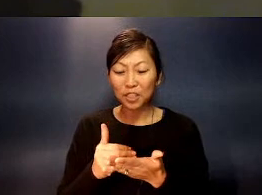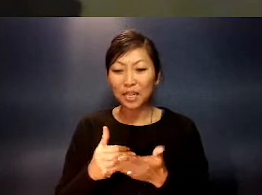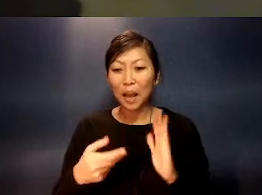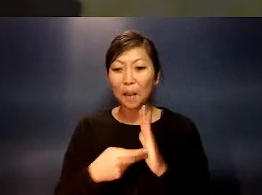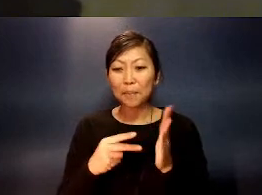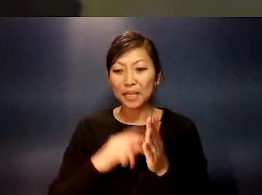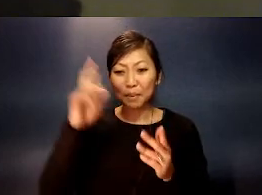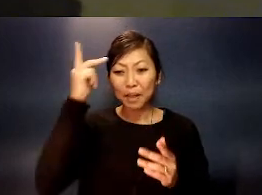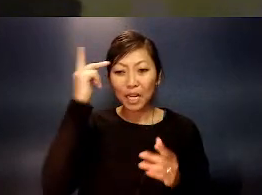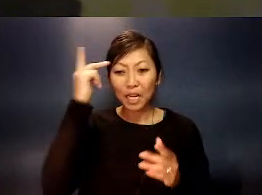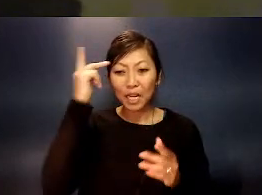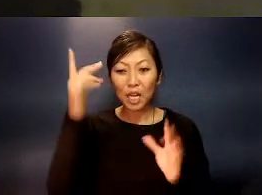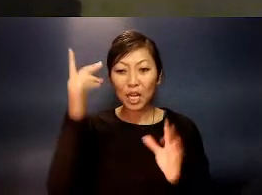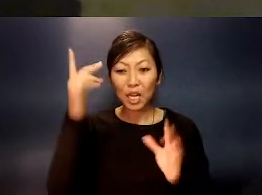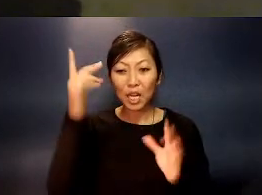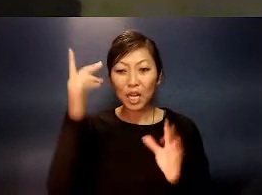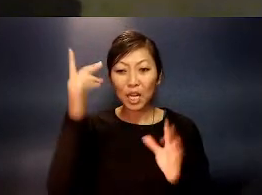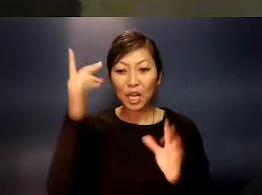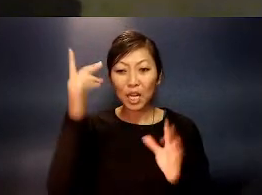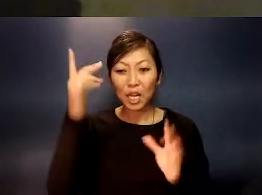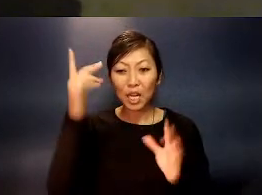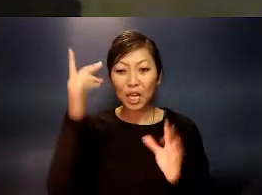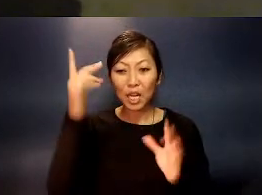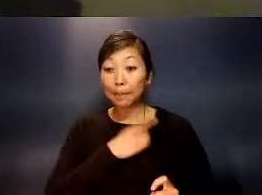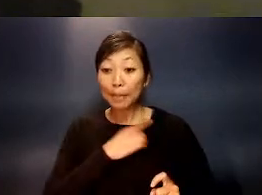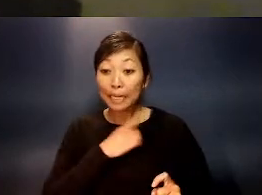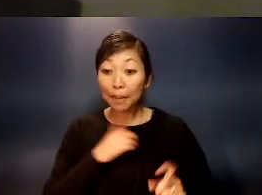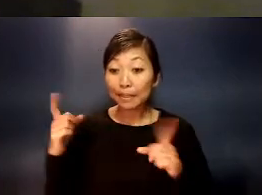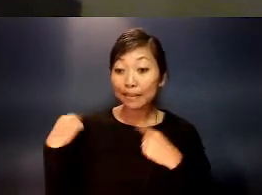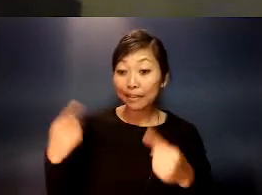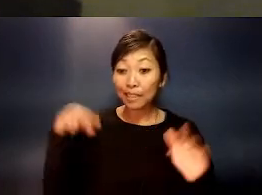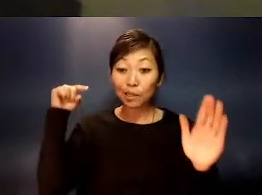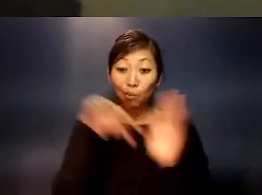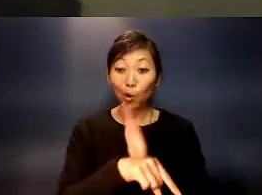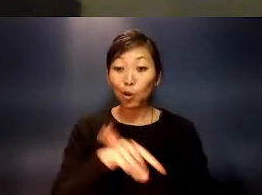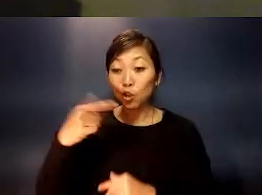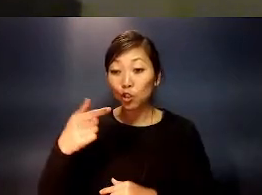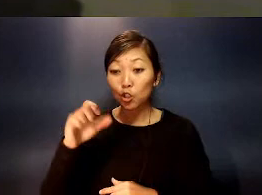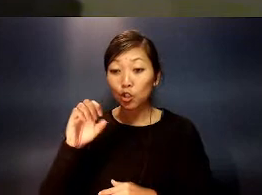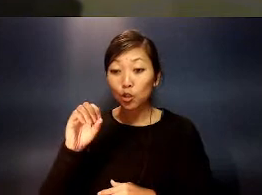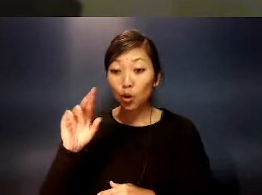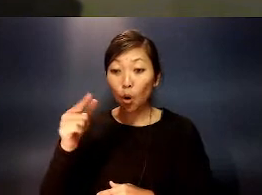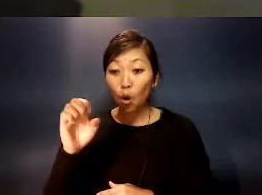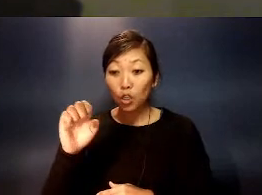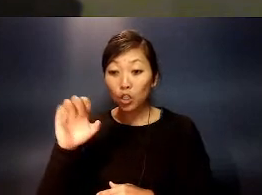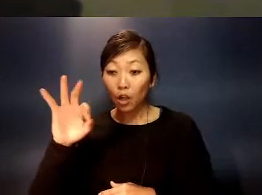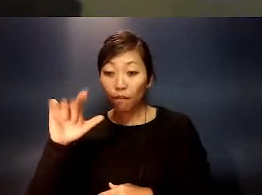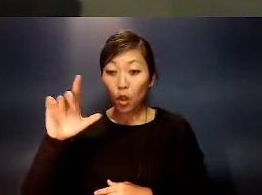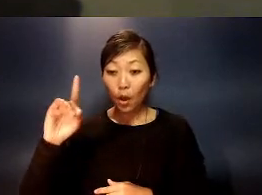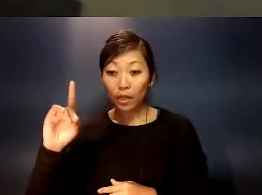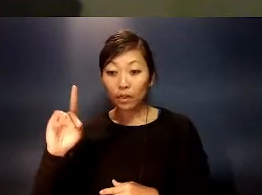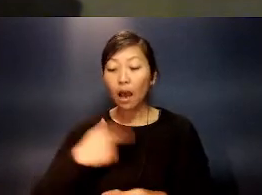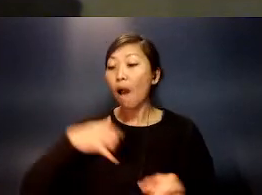POLICING THREATENS THE CITY'S ENTIRE BUDGET. MINNEAPOLIS TAXPAYERS ARE PAYING MORE AND MORE FOR POLICING AND GETTING LESS AND LESS IN RETURN.